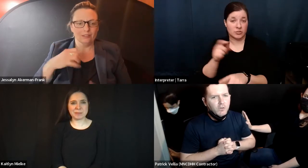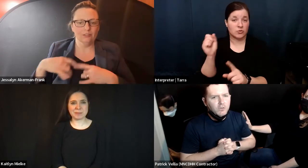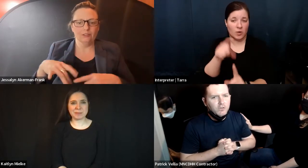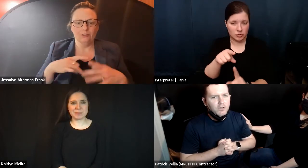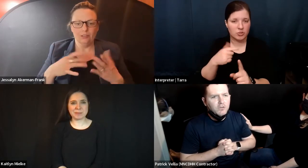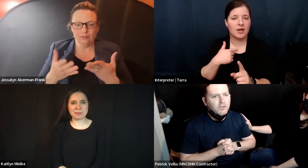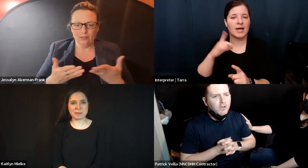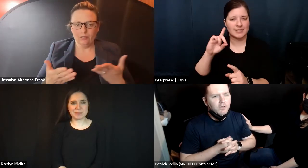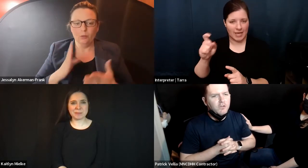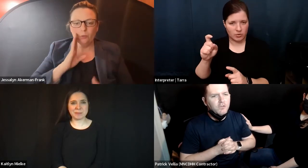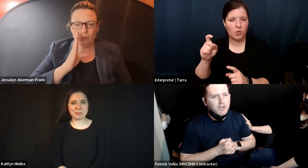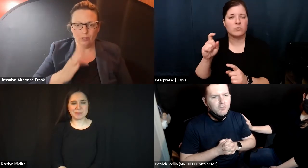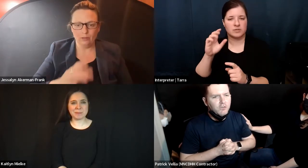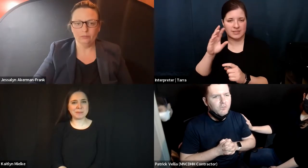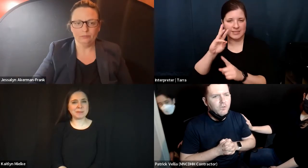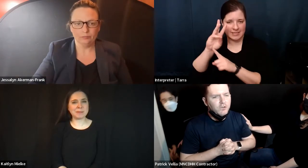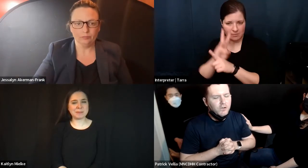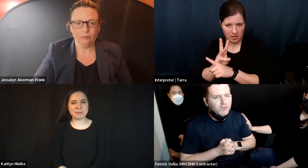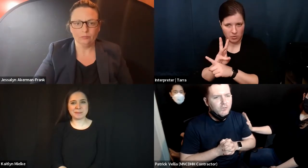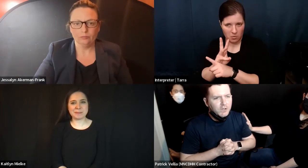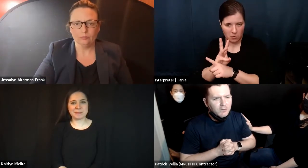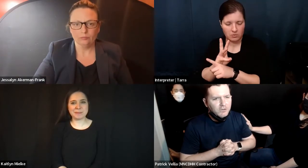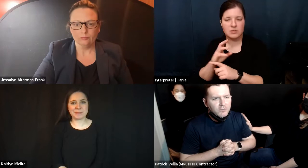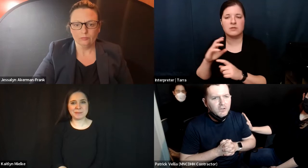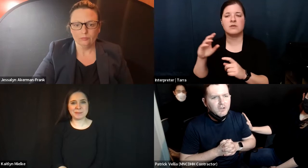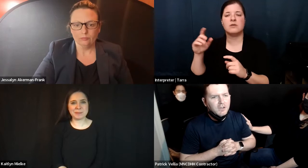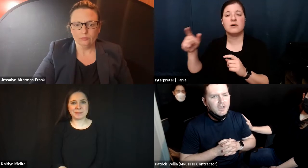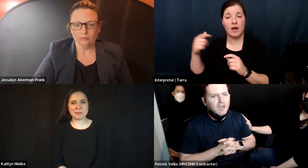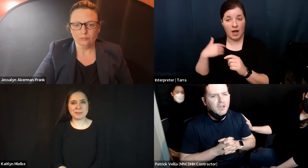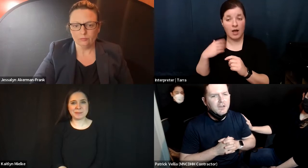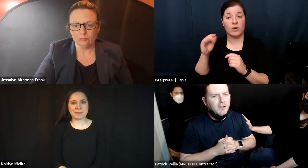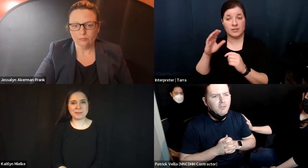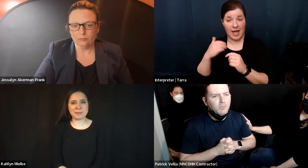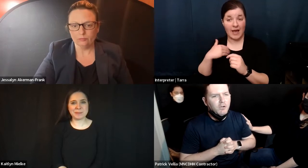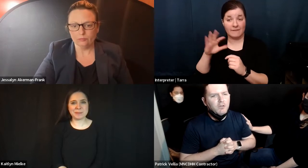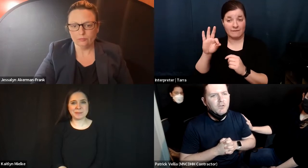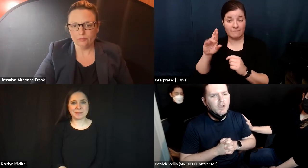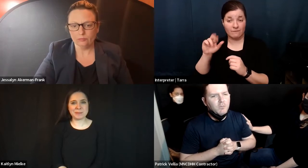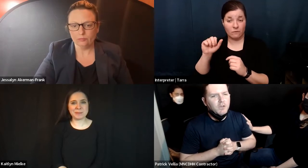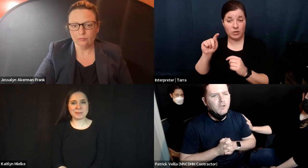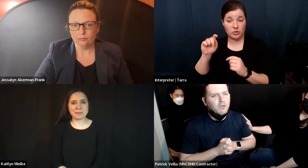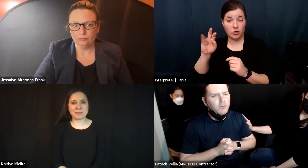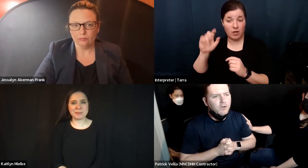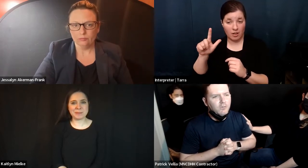Jessalyn, you might want to save the chat so that way we can compile the questions. To answer the question, I was diagnosed with vision loss at 6 months old.